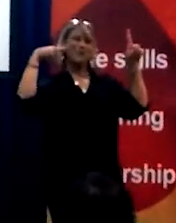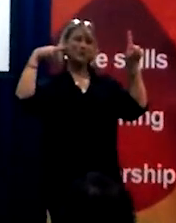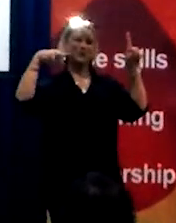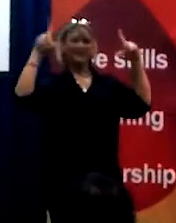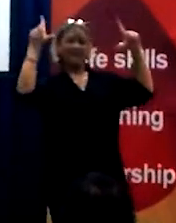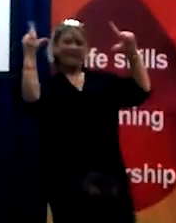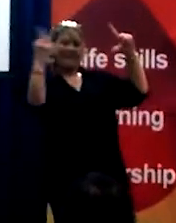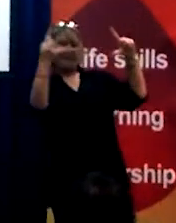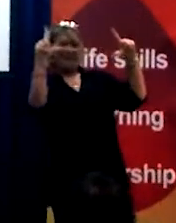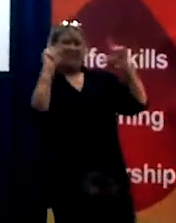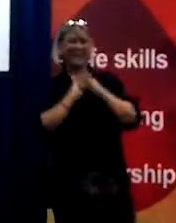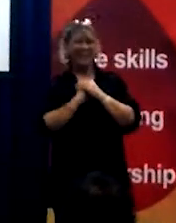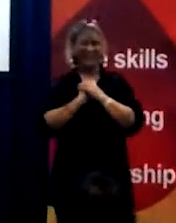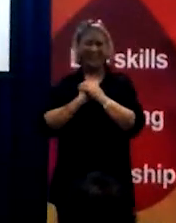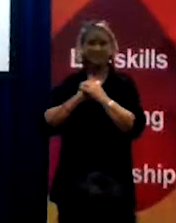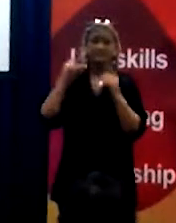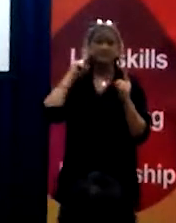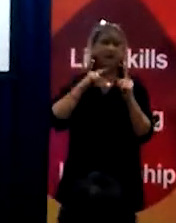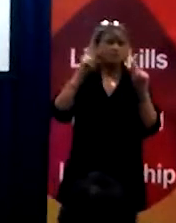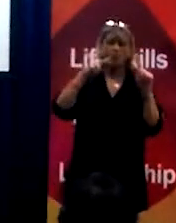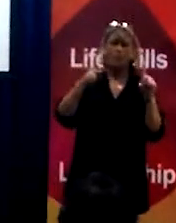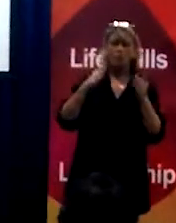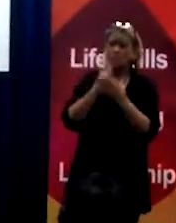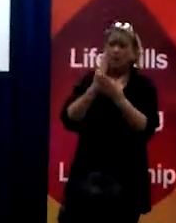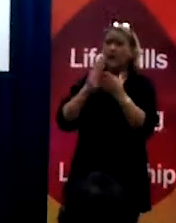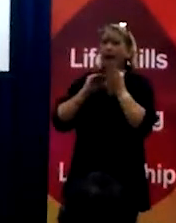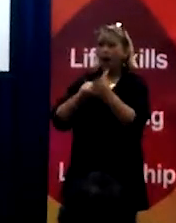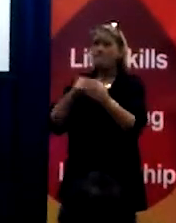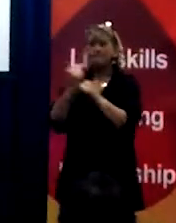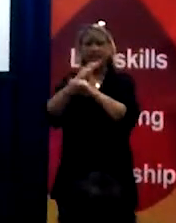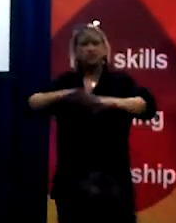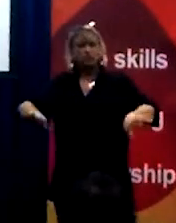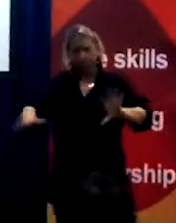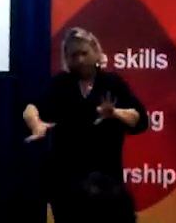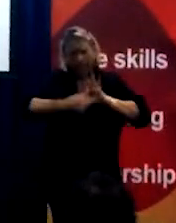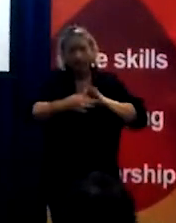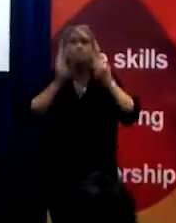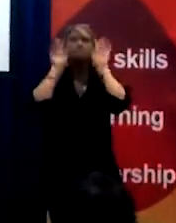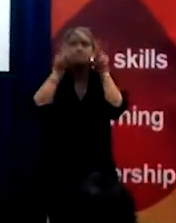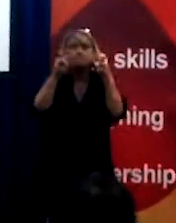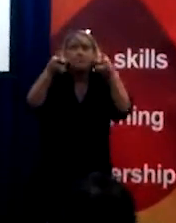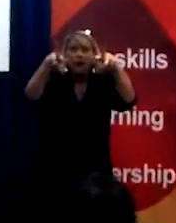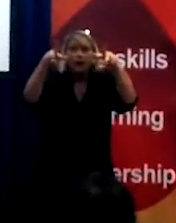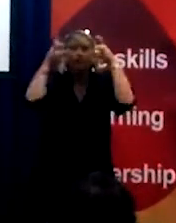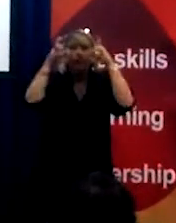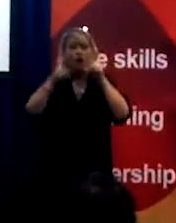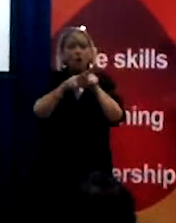Our Deaf roles model really help engage our kids. If a kid’s not engaged, they’re not going to learn a thing, so our Deaf role models